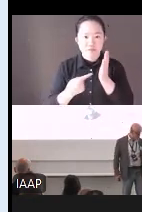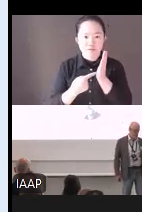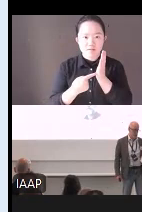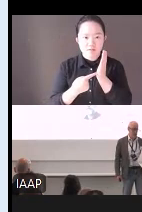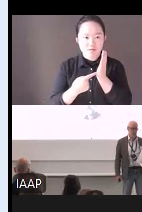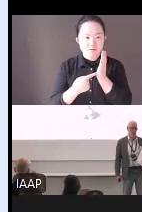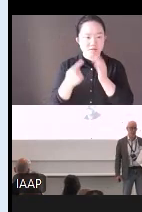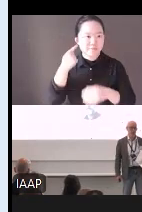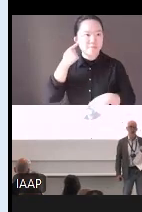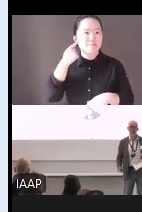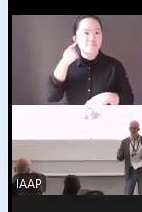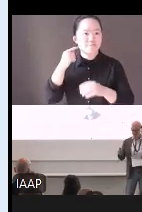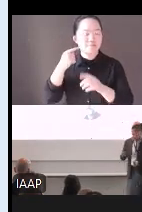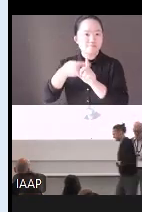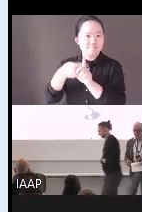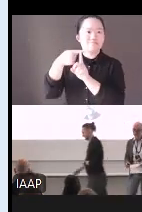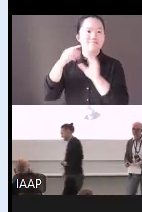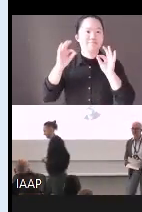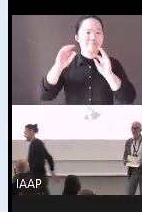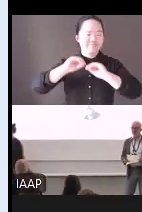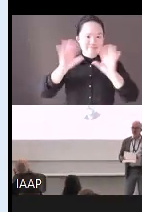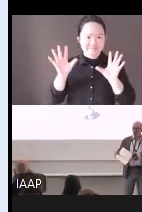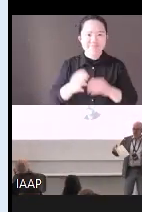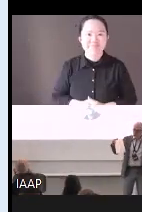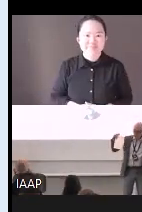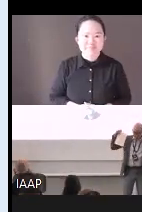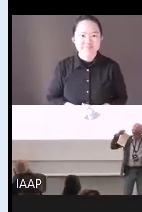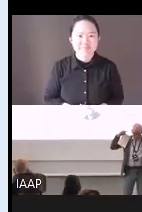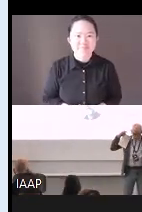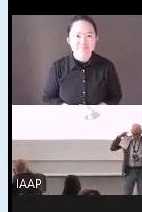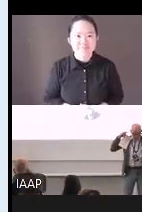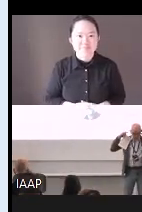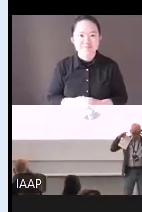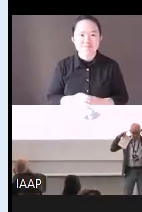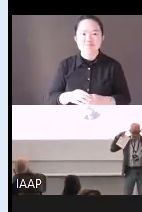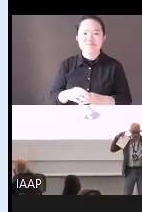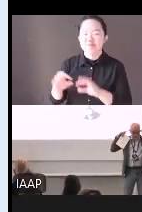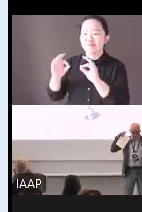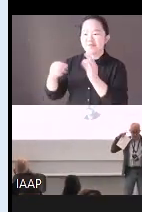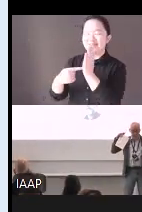Hello. Okay, okay. Thank you. It's always complicated when we have hearing aids and